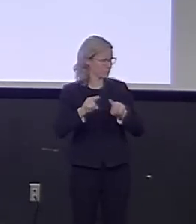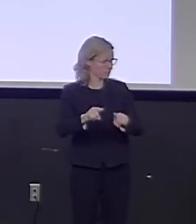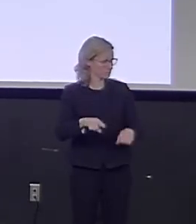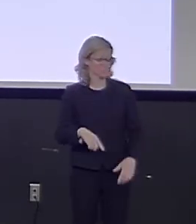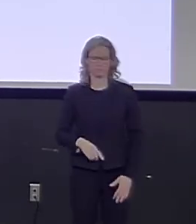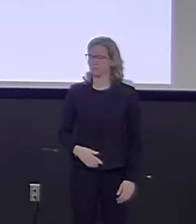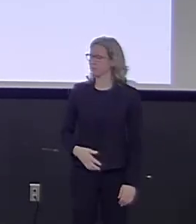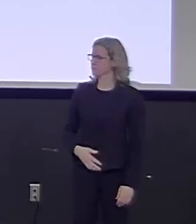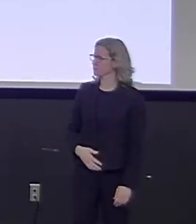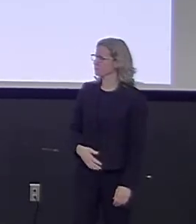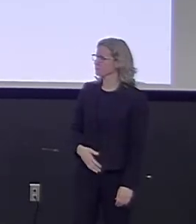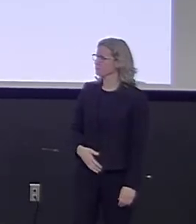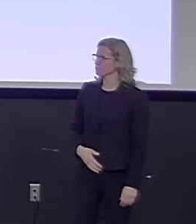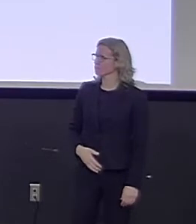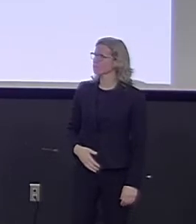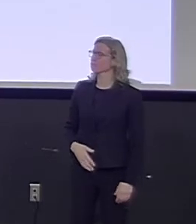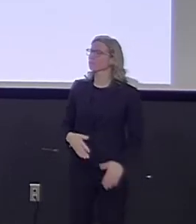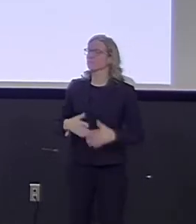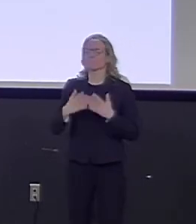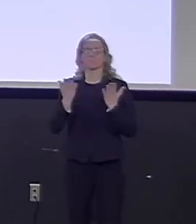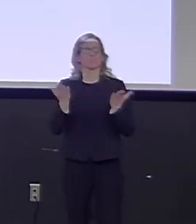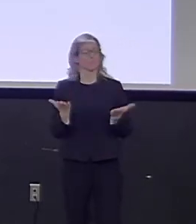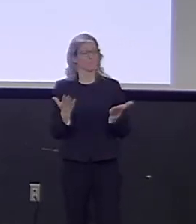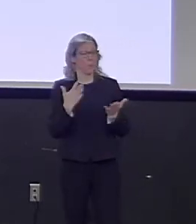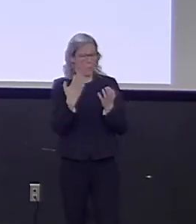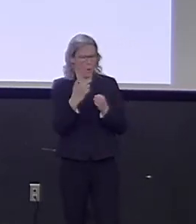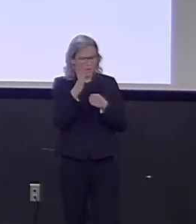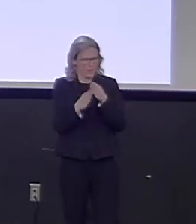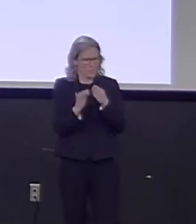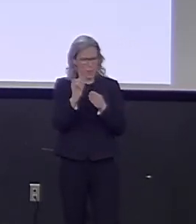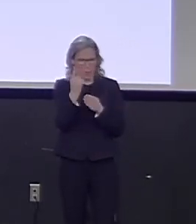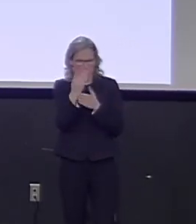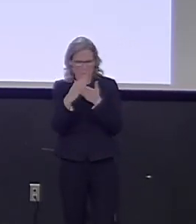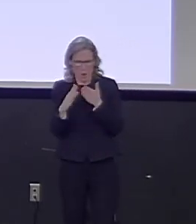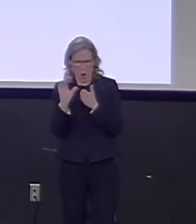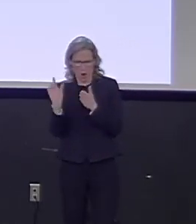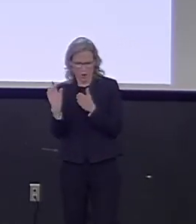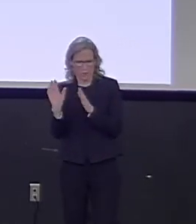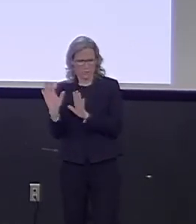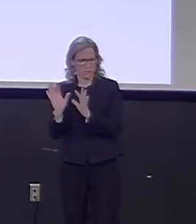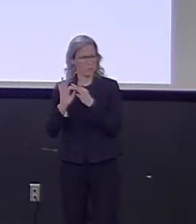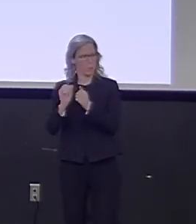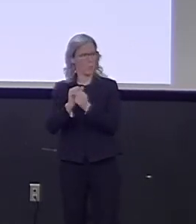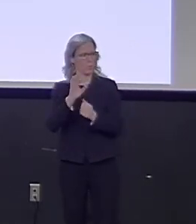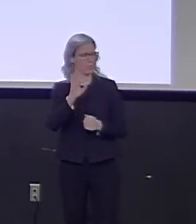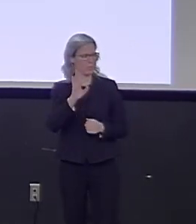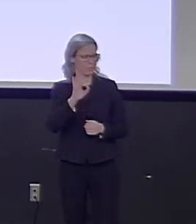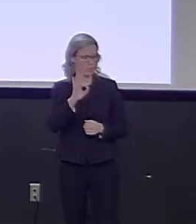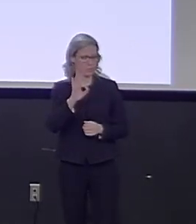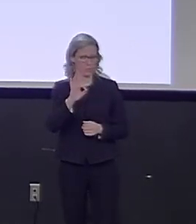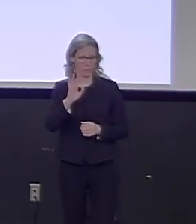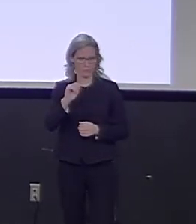So I want to finish this little section off about the functional near-infrared spectroscopy